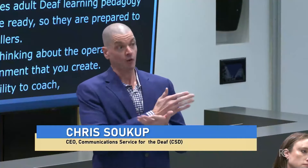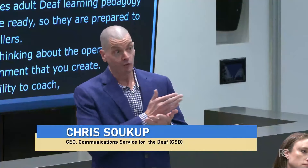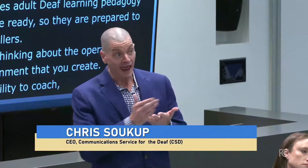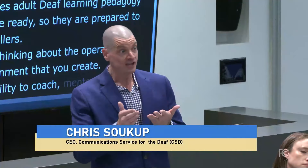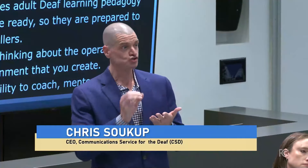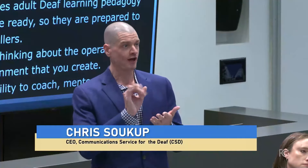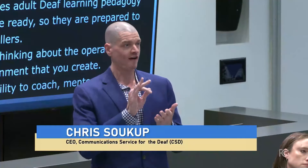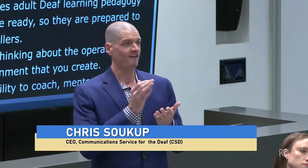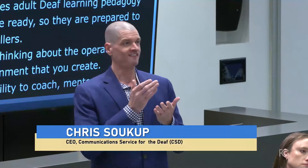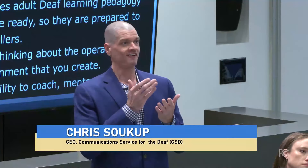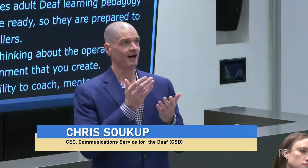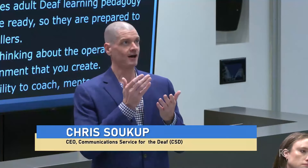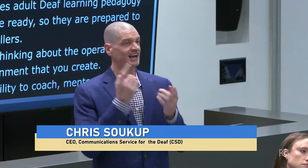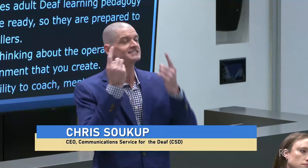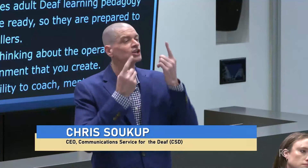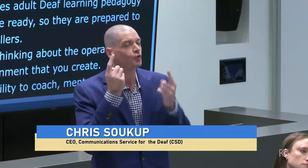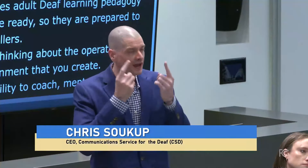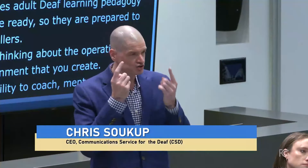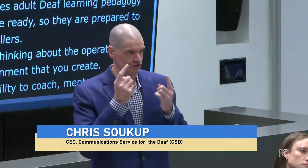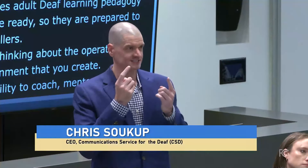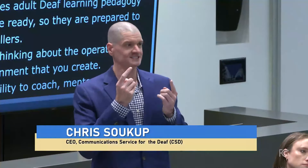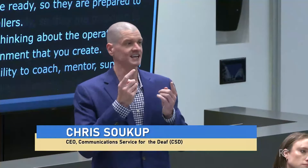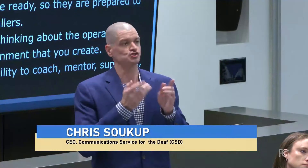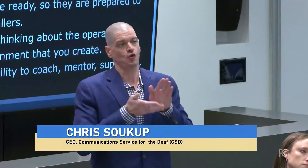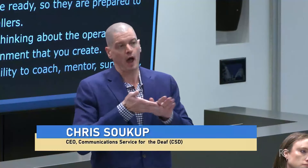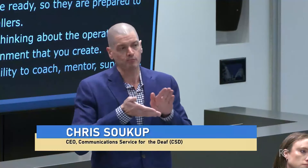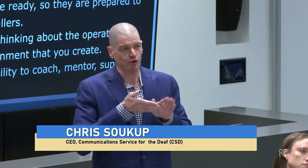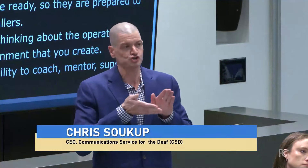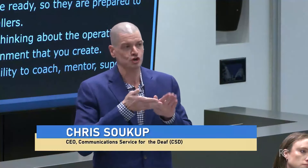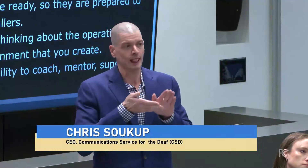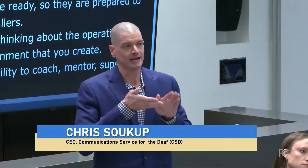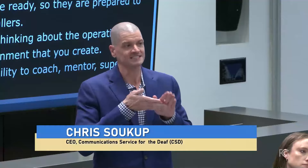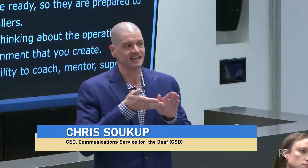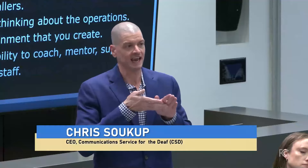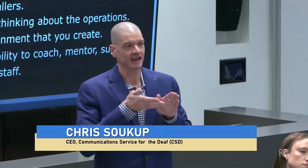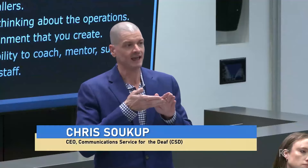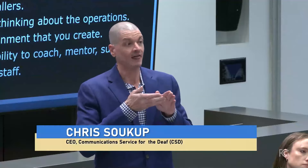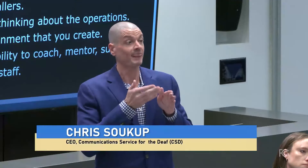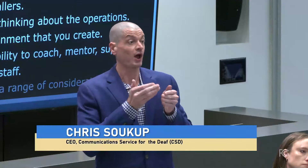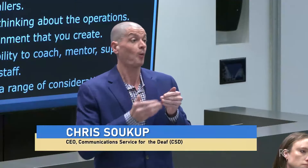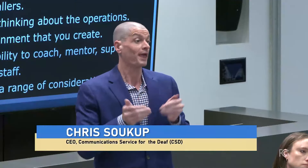CREATE. AND THE ABILITY TO COACH, MENTOR, SUPERVISE, WORK WITH STAFF.